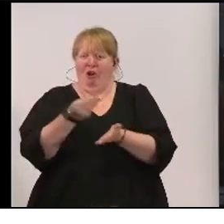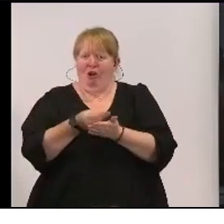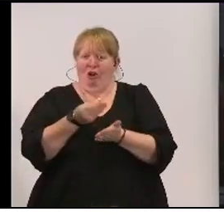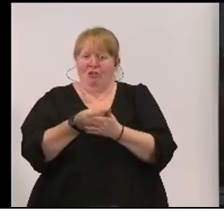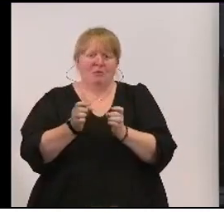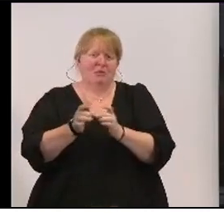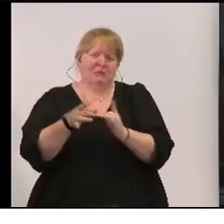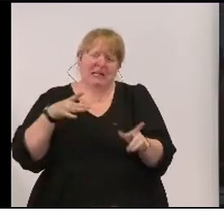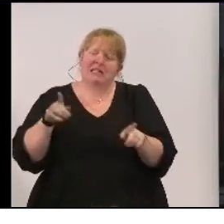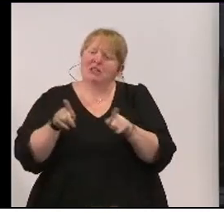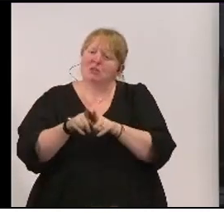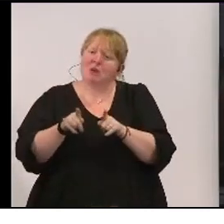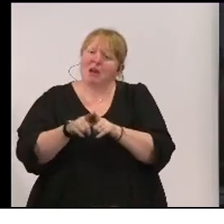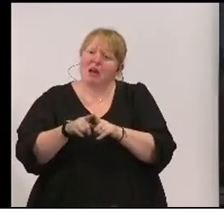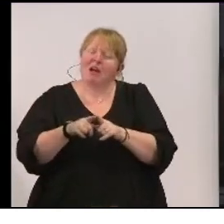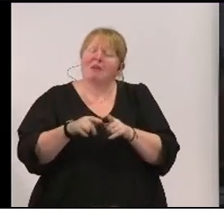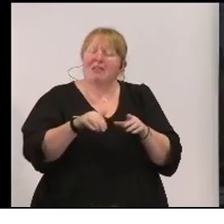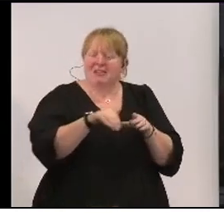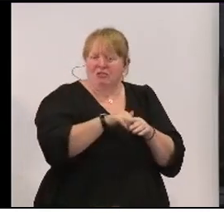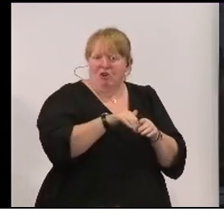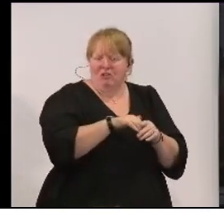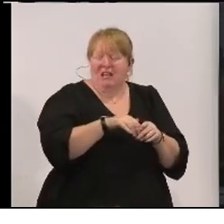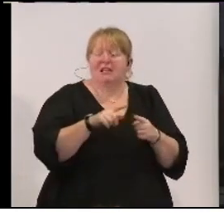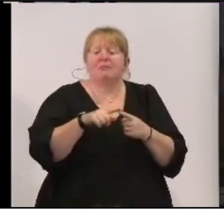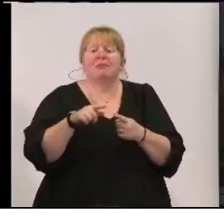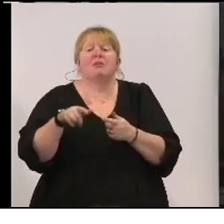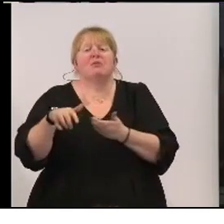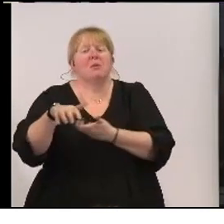So that's our content area. And then the complexity of our environment.